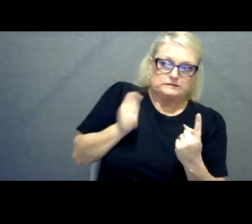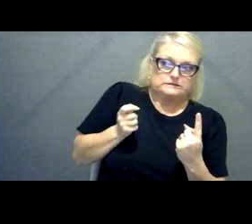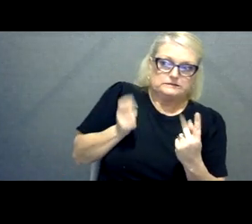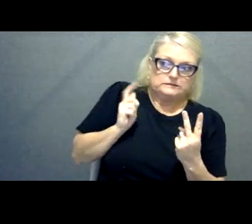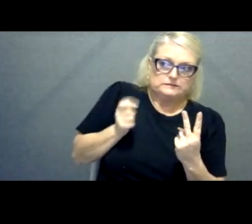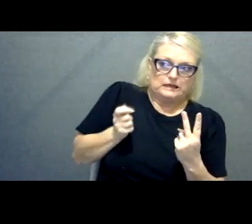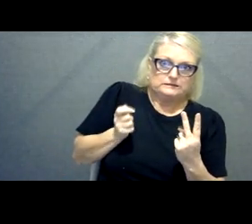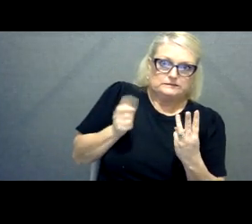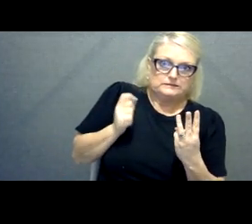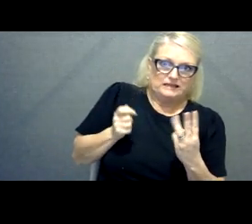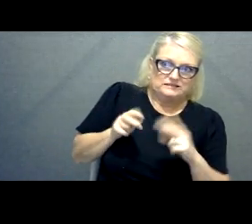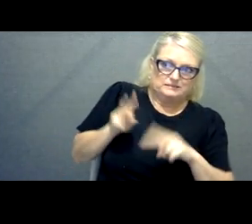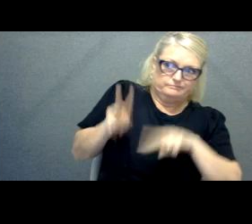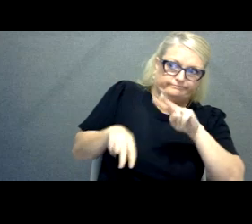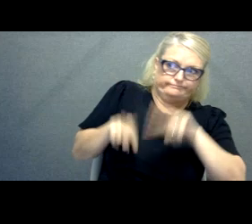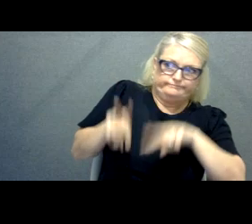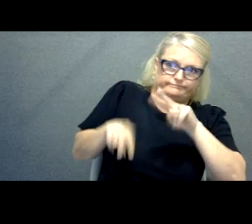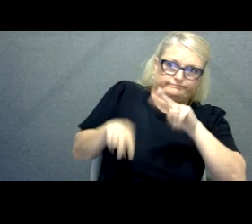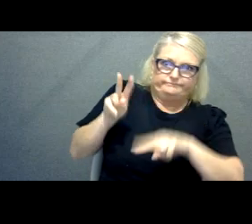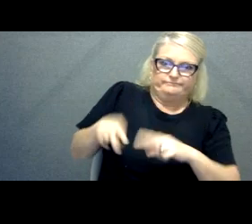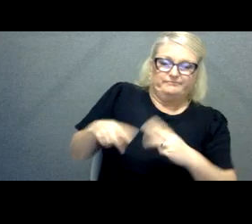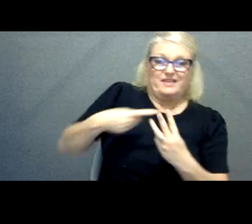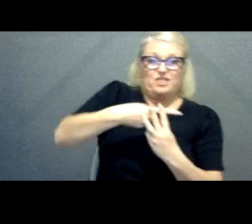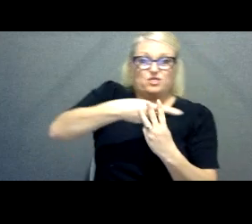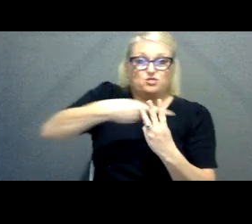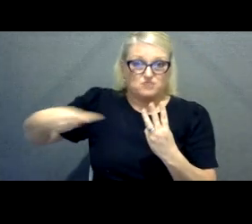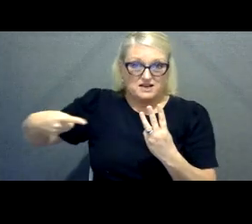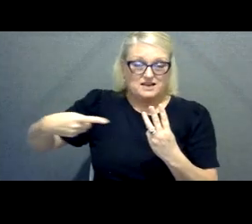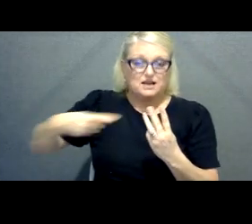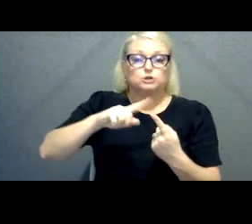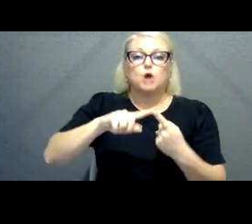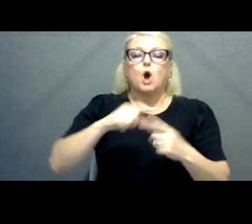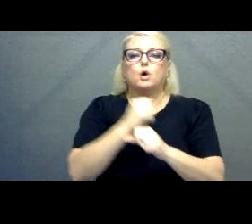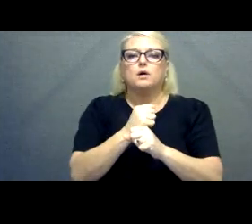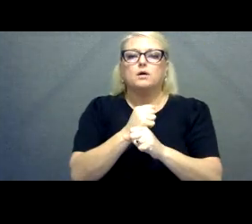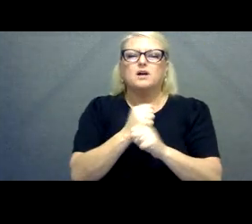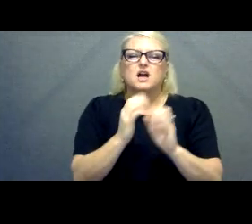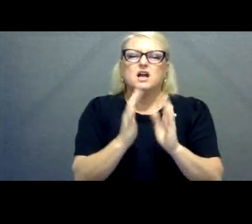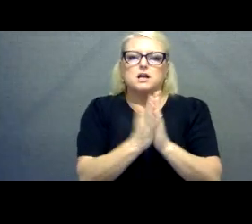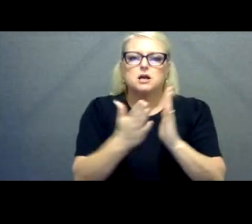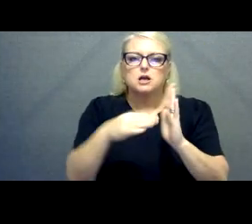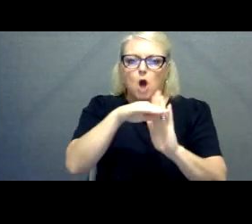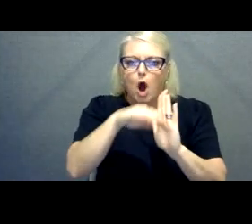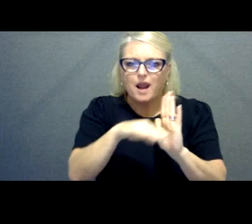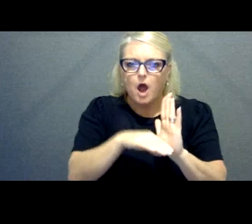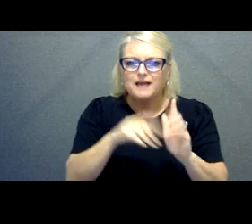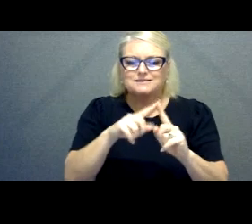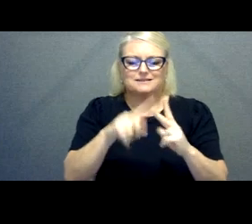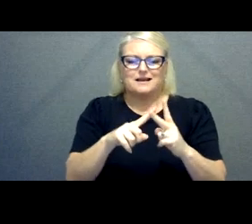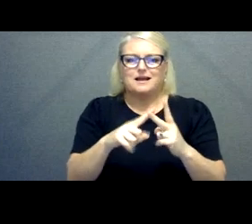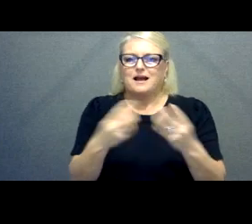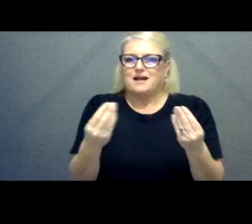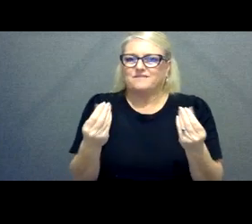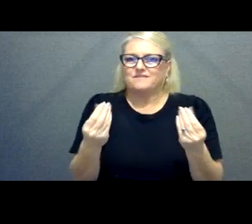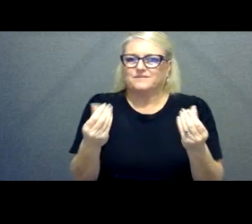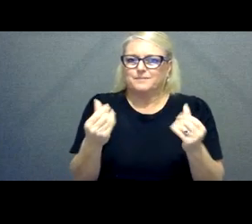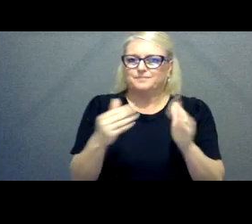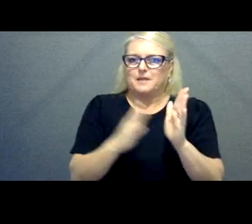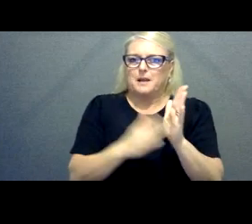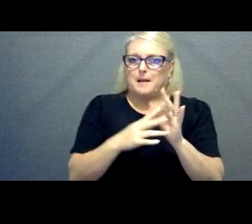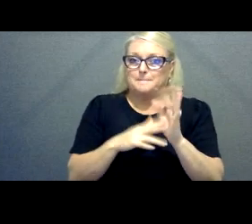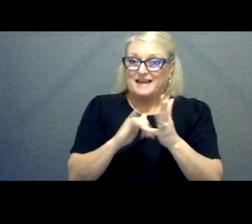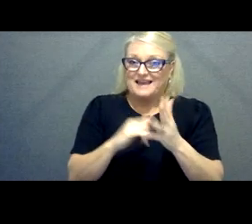so those tests are are guidelines tests means test and in most cases we will also apply a merits test